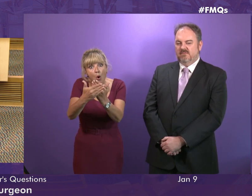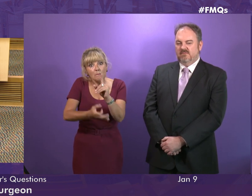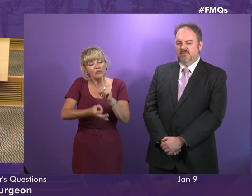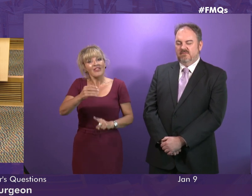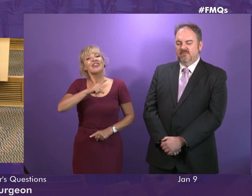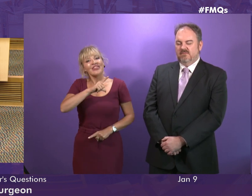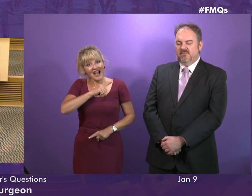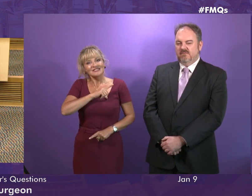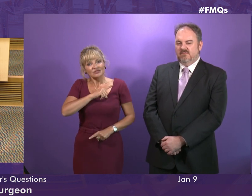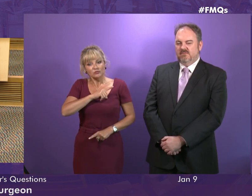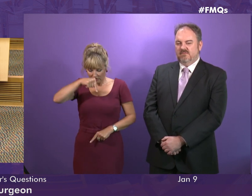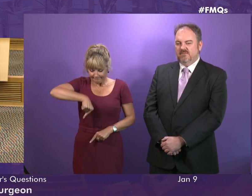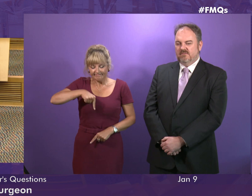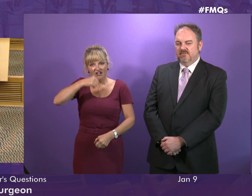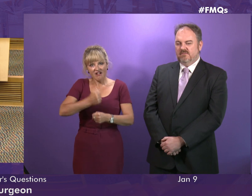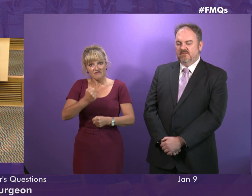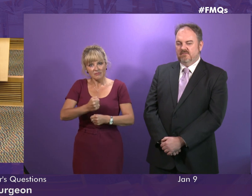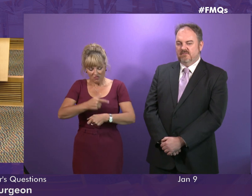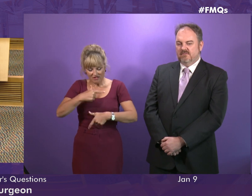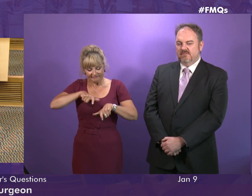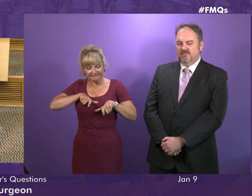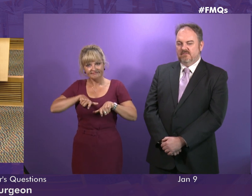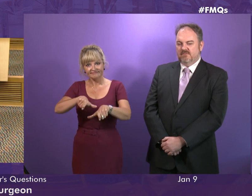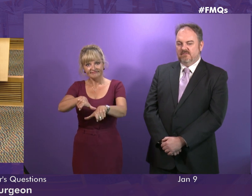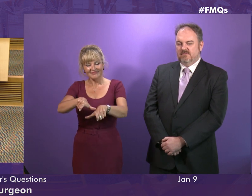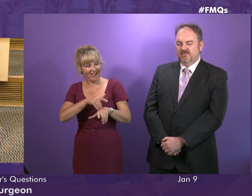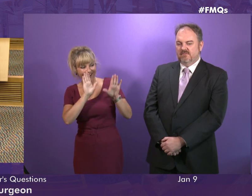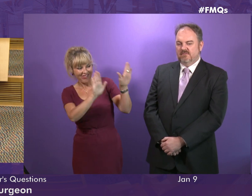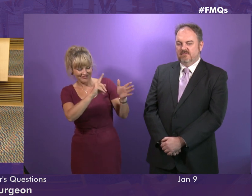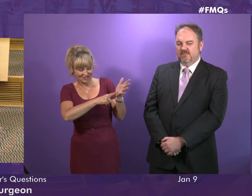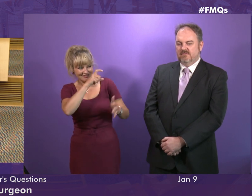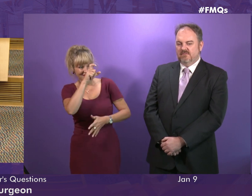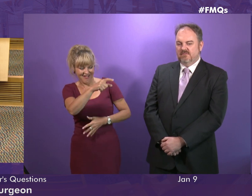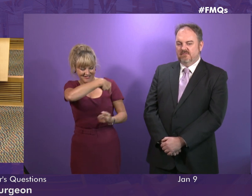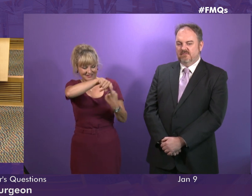which is why we will get on with the job at hand and leave Jackson Carlaw and the Tories